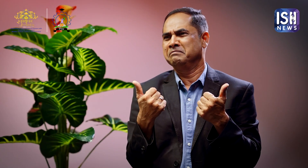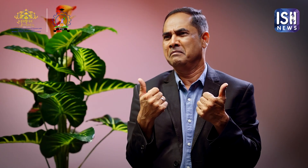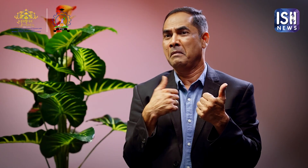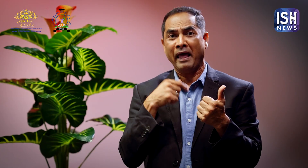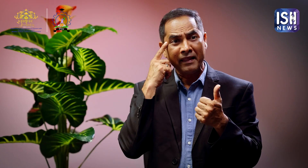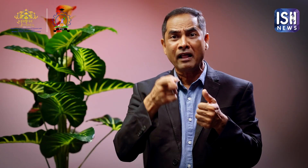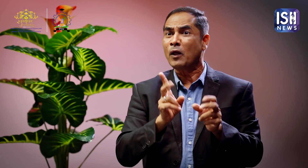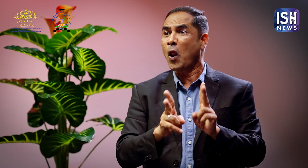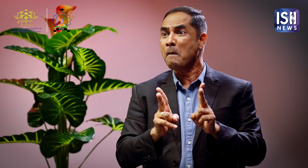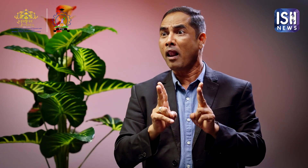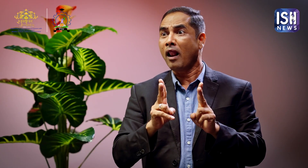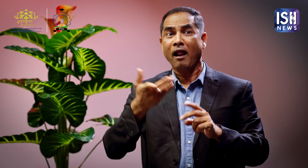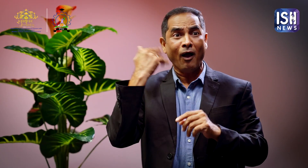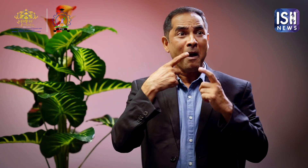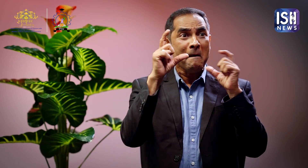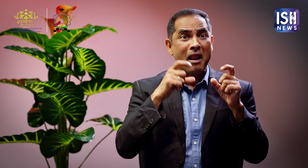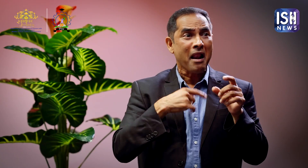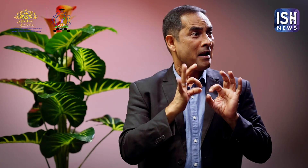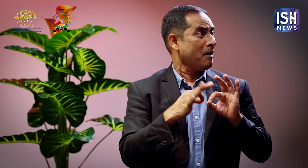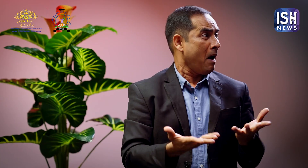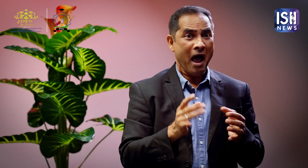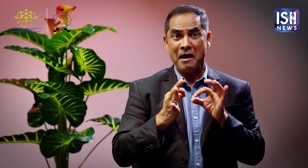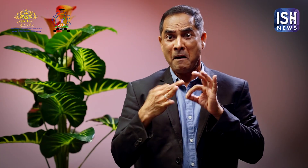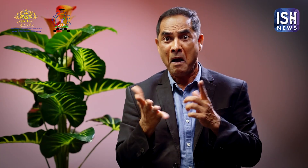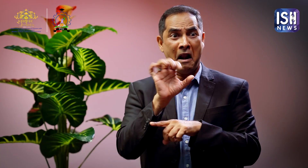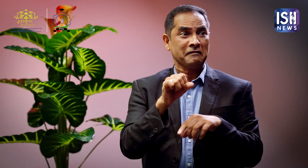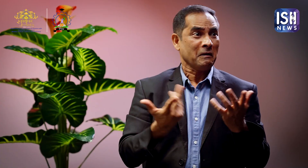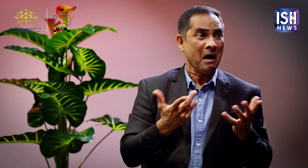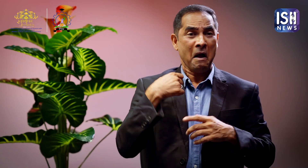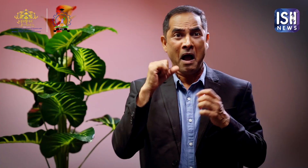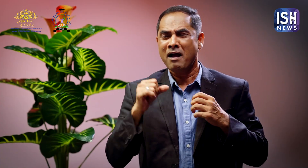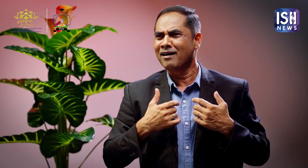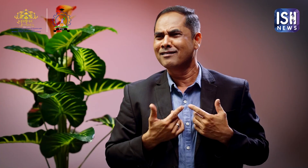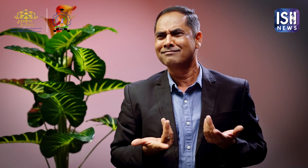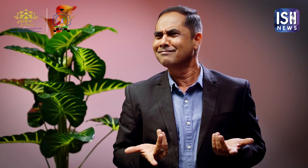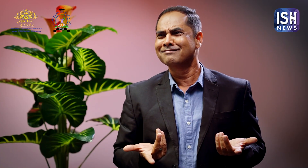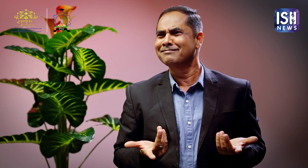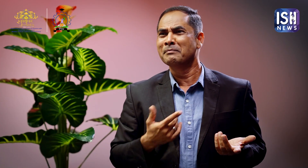At that time, I considered the situation to be normal. Today, people often complain about the lack of ISL interpreters and accessibility, but these issues didn't concern me back then.